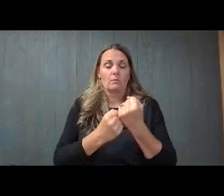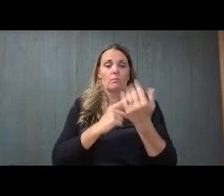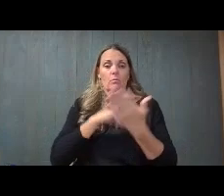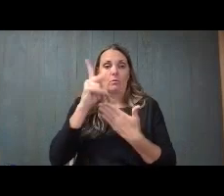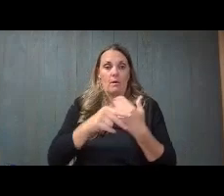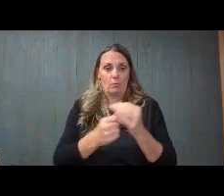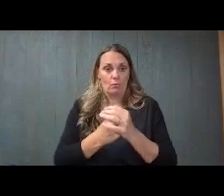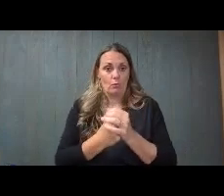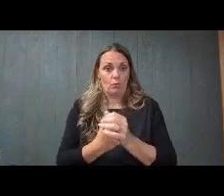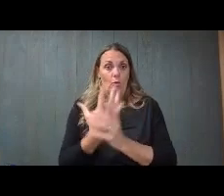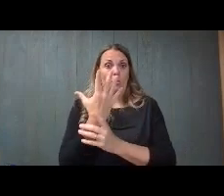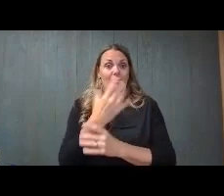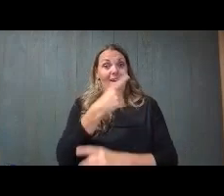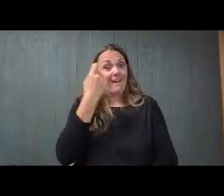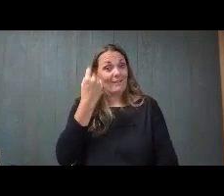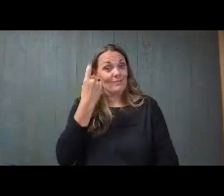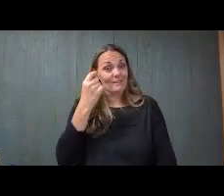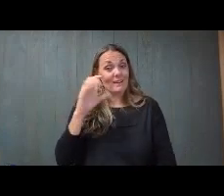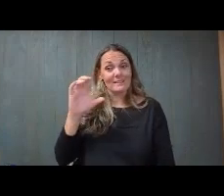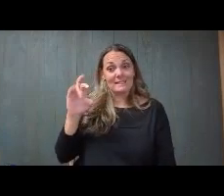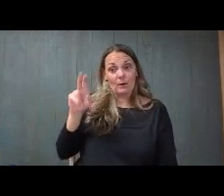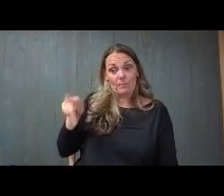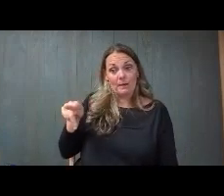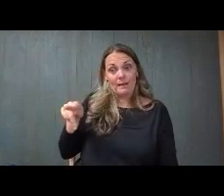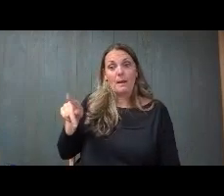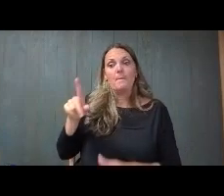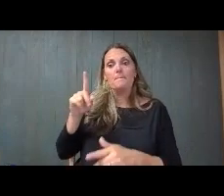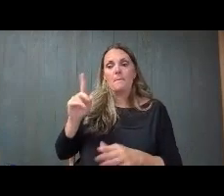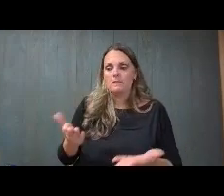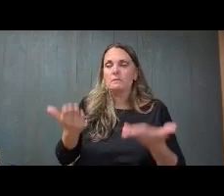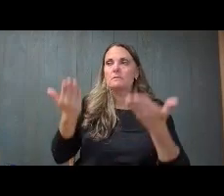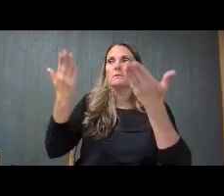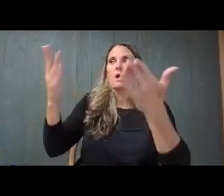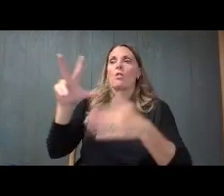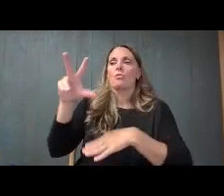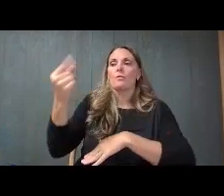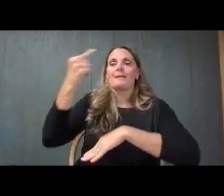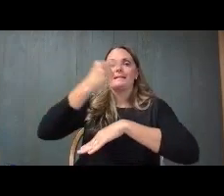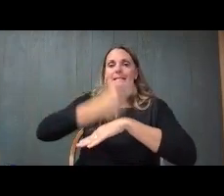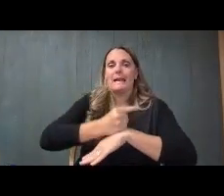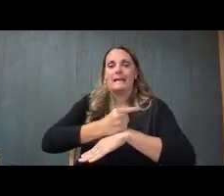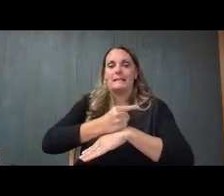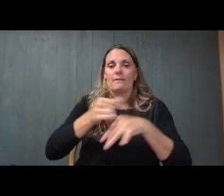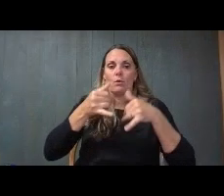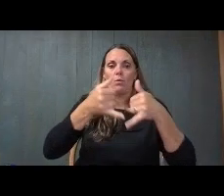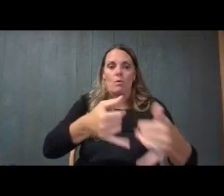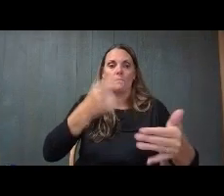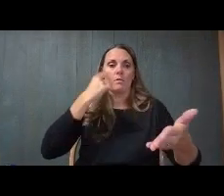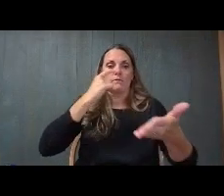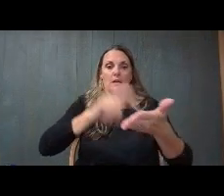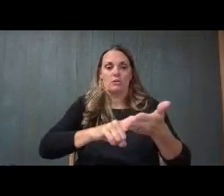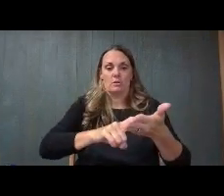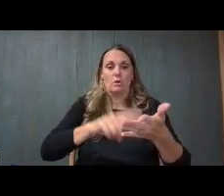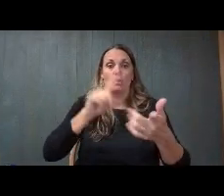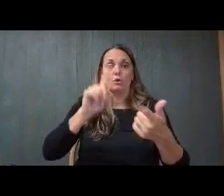However, the CFP must submit the initial plan within 30 days of award notification to include items